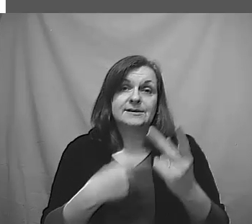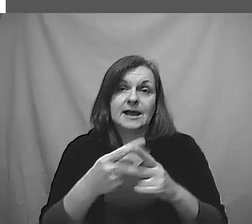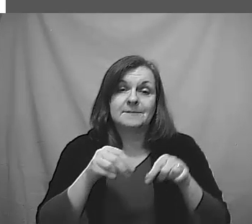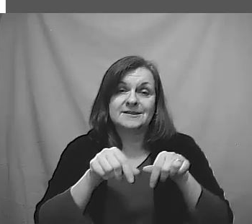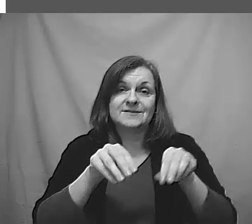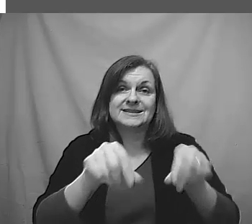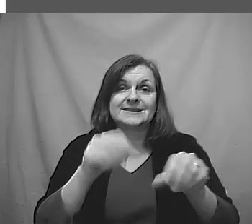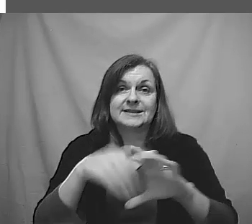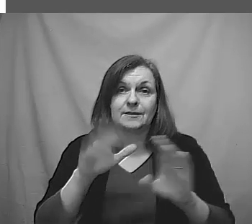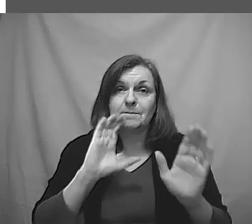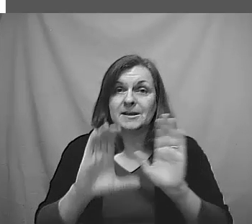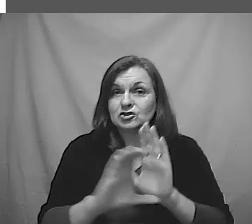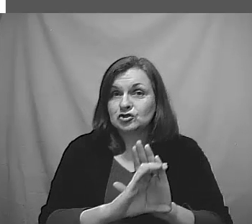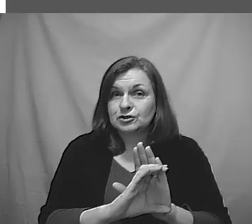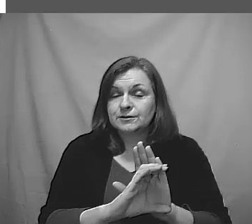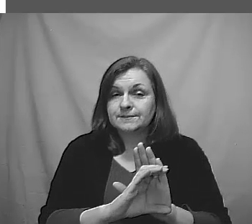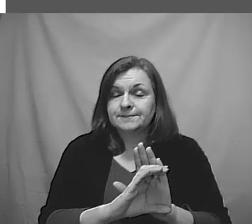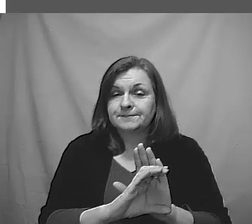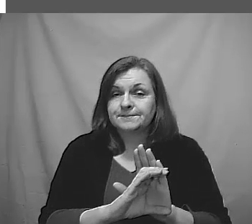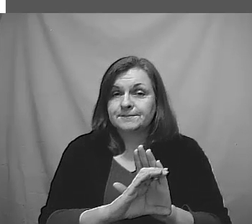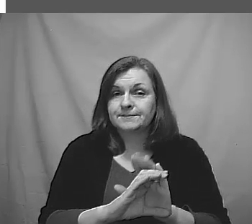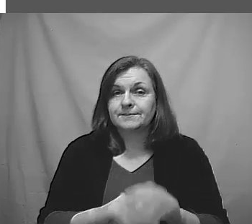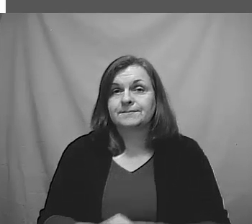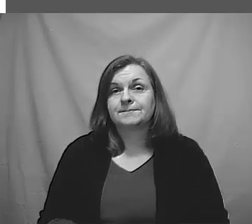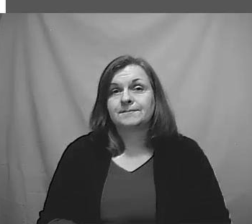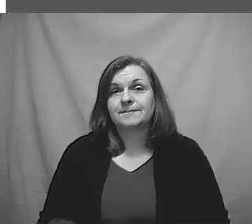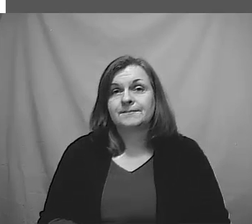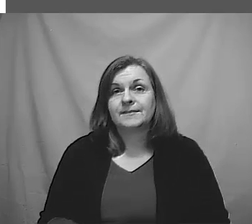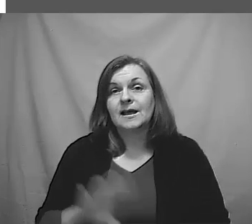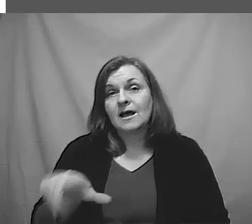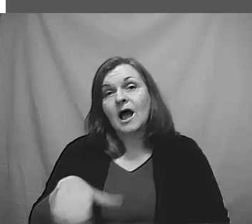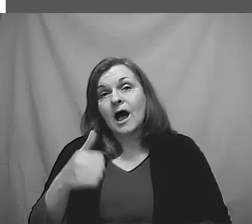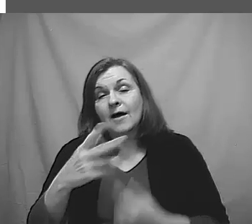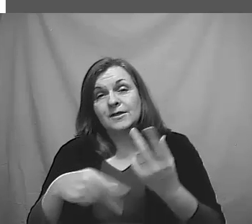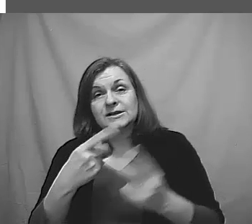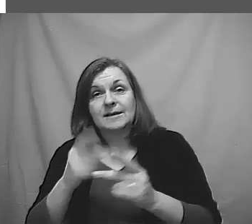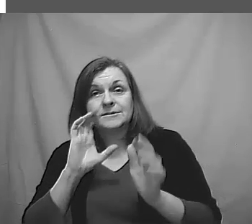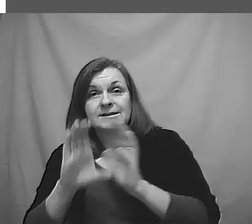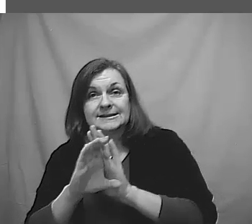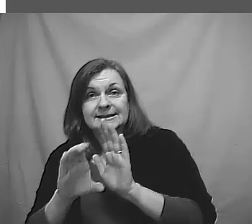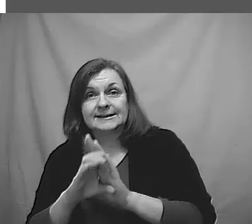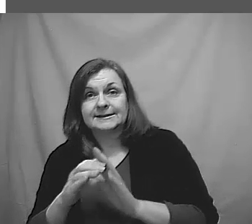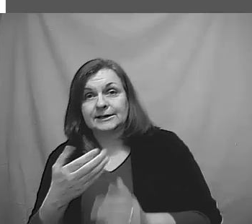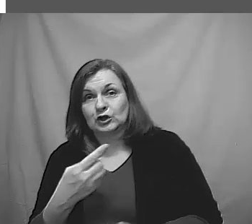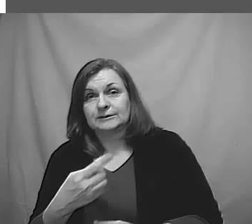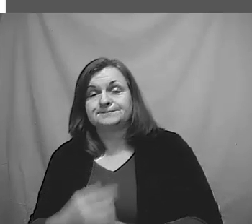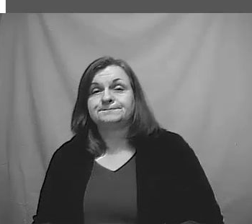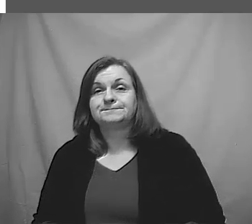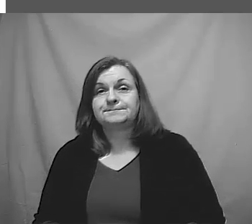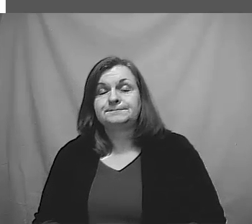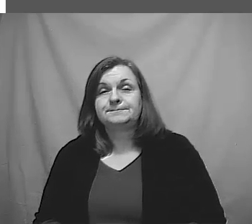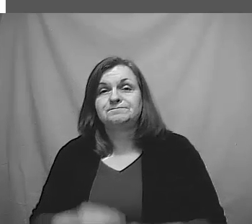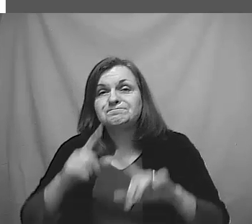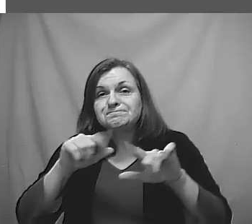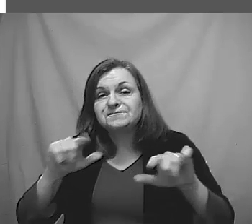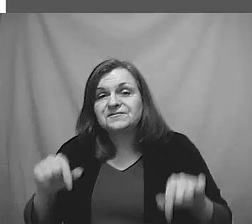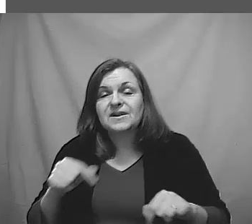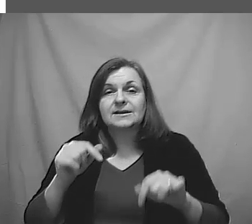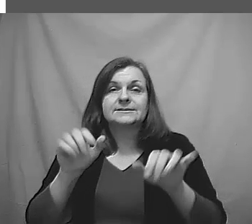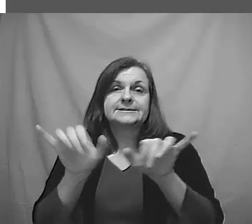and other types of seeds here they come in all kinds of shapes and sizes the fruits come in all